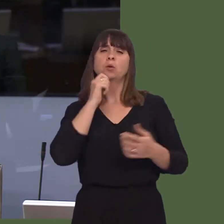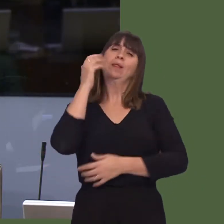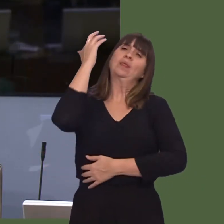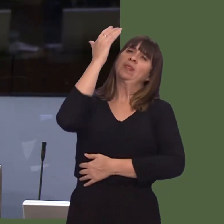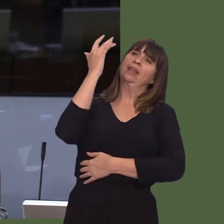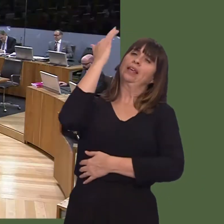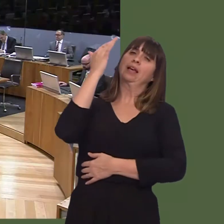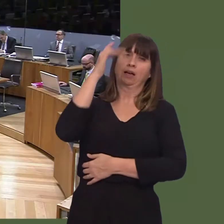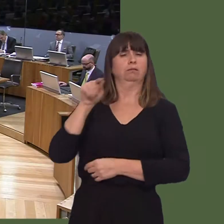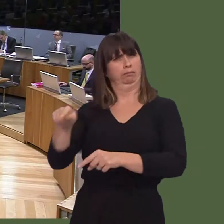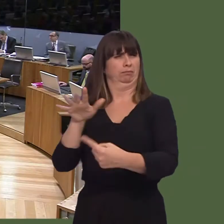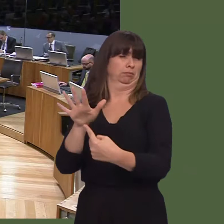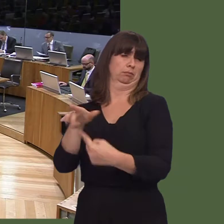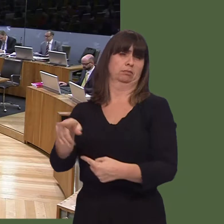Julie James AM: Yes, I entirely agree with the Member.